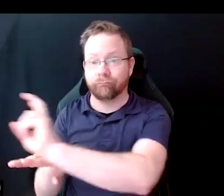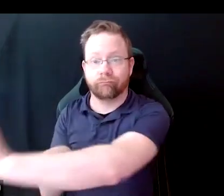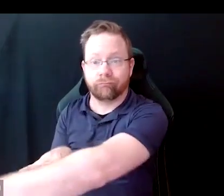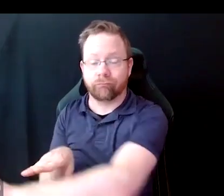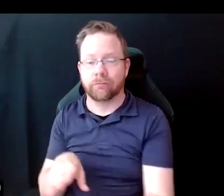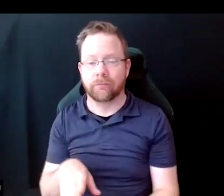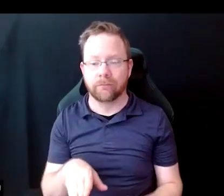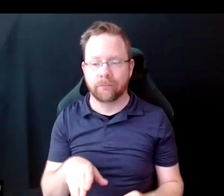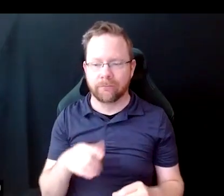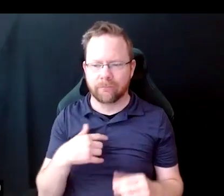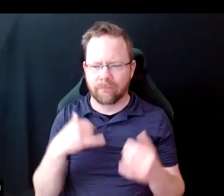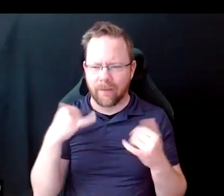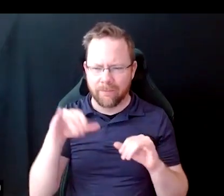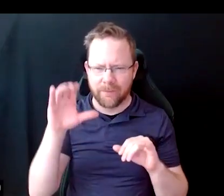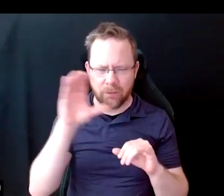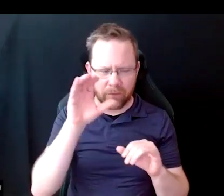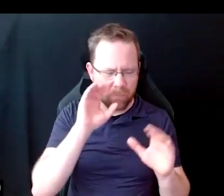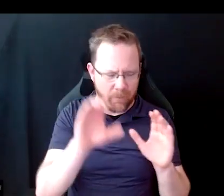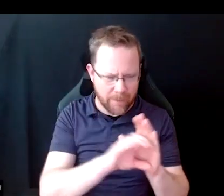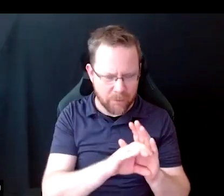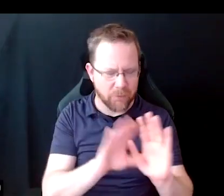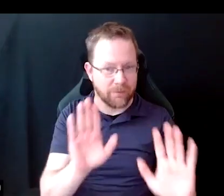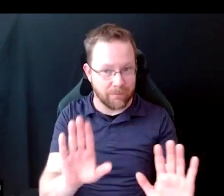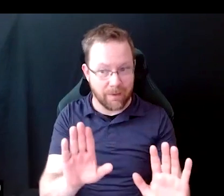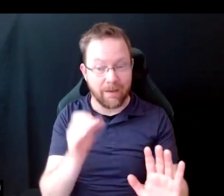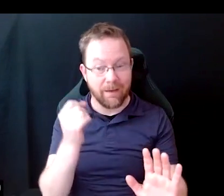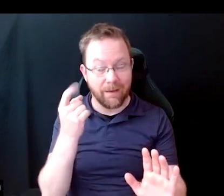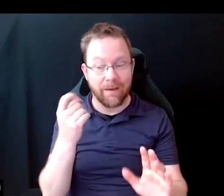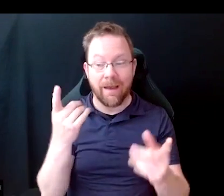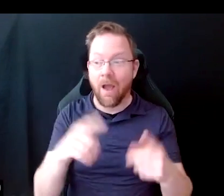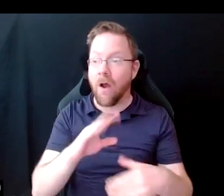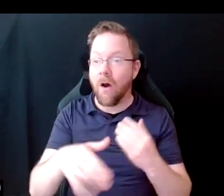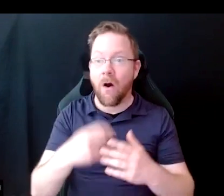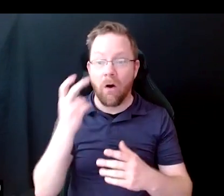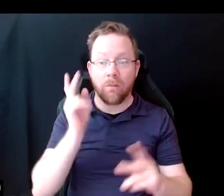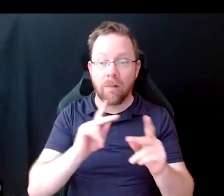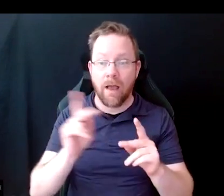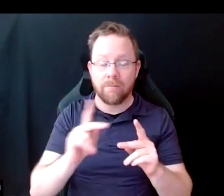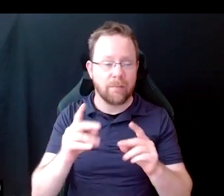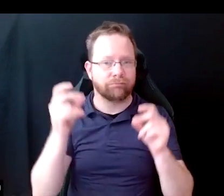I'm still looking for pictures of this, but apparently, all the blind people got out in record time